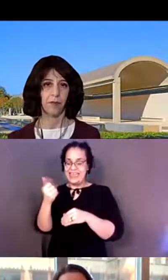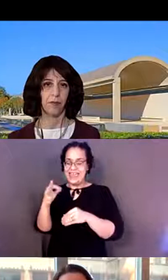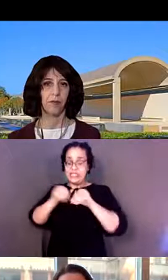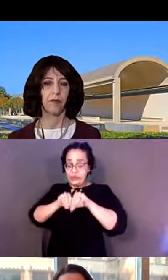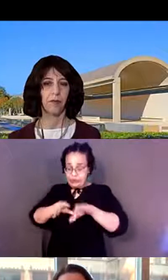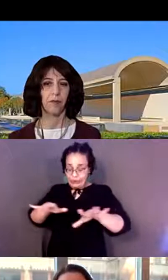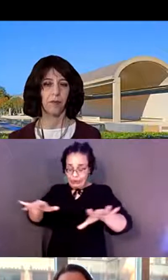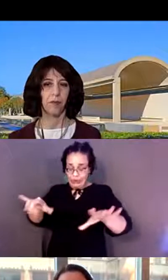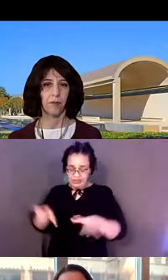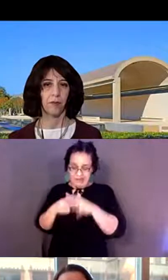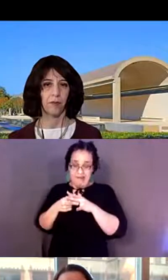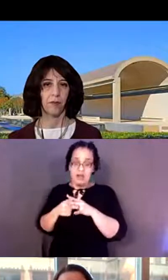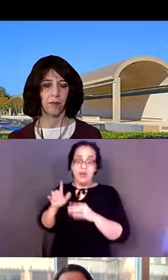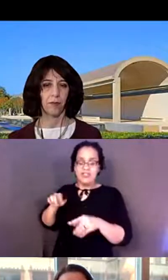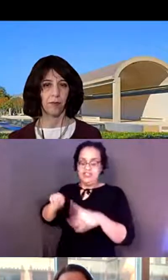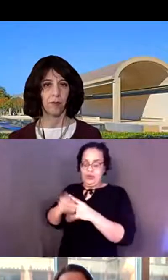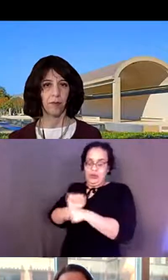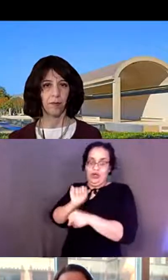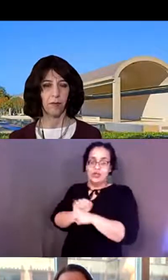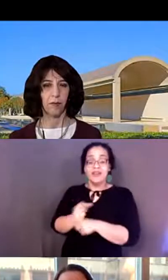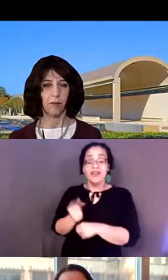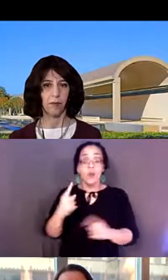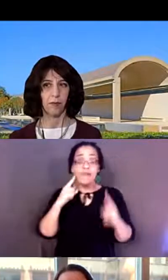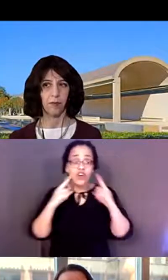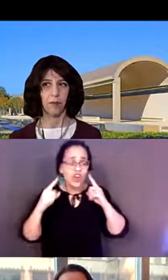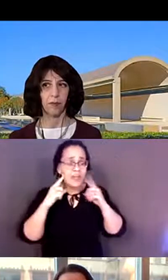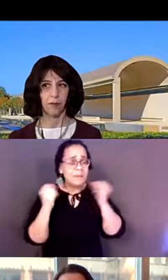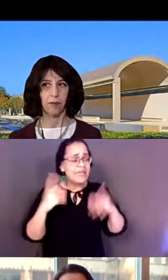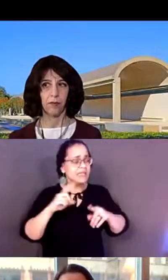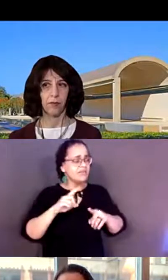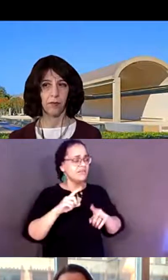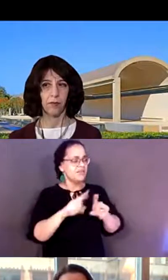denied right to those support folks and so